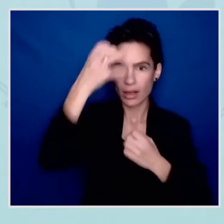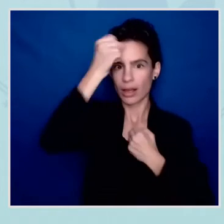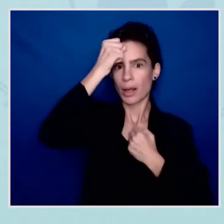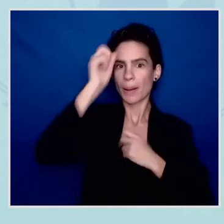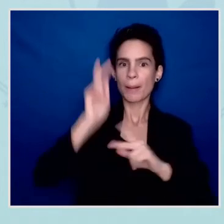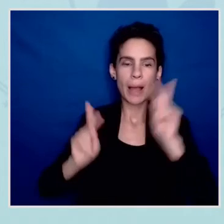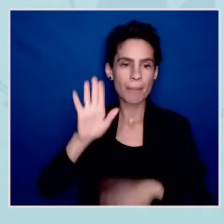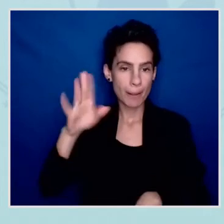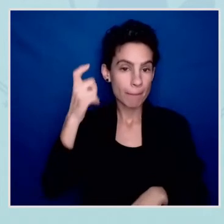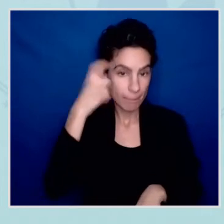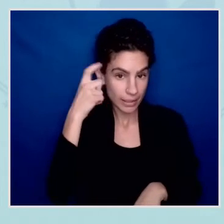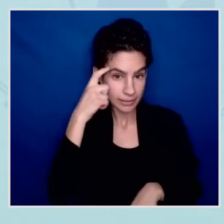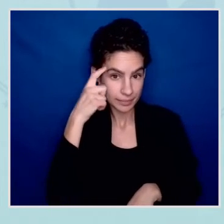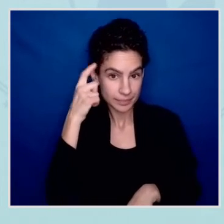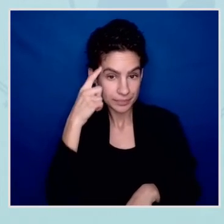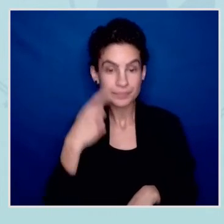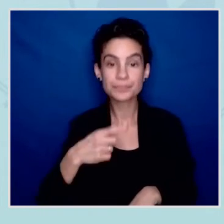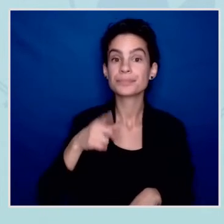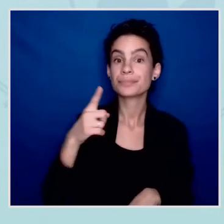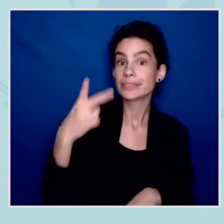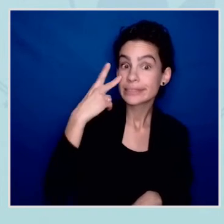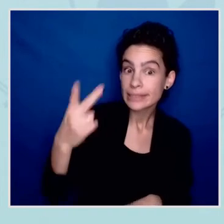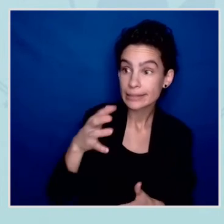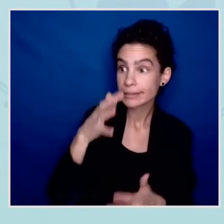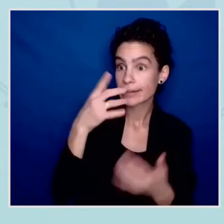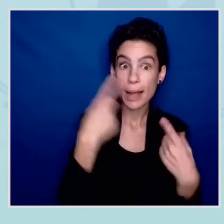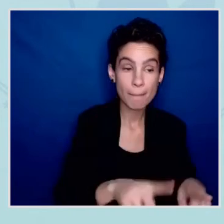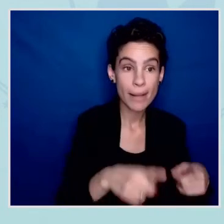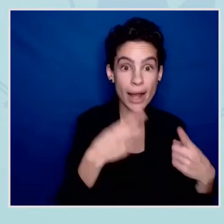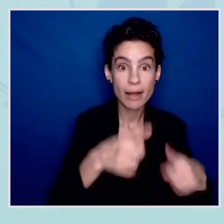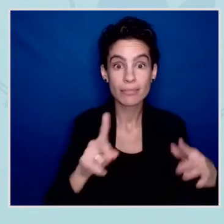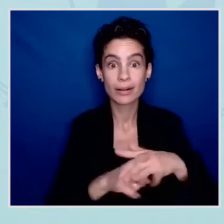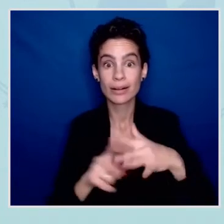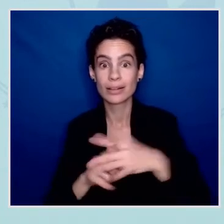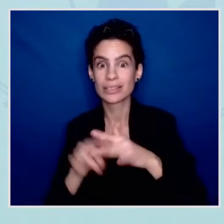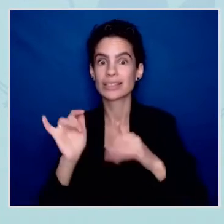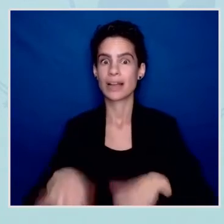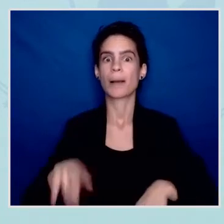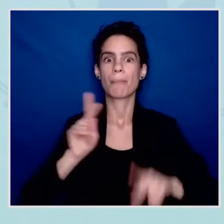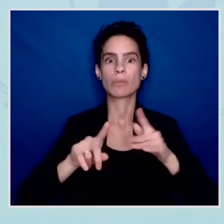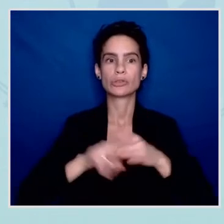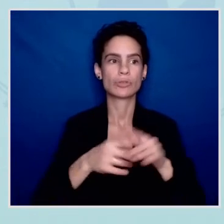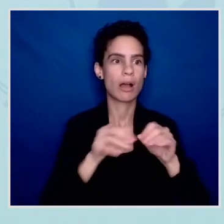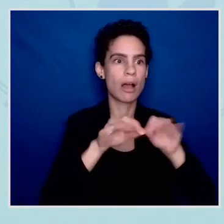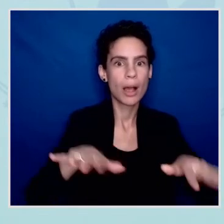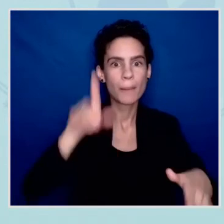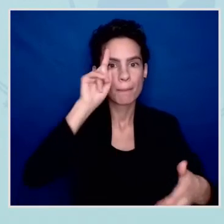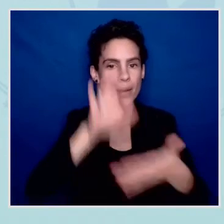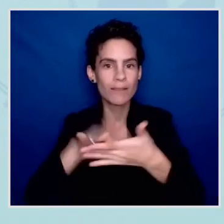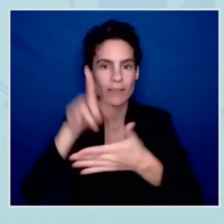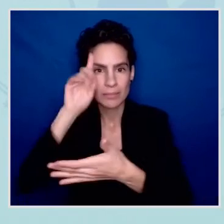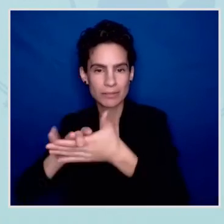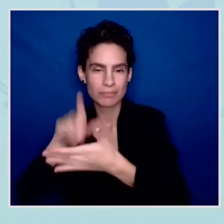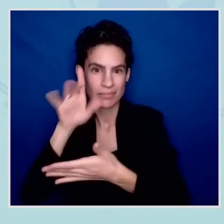THEY SAY IT IS. THIS IS THE HUMAN CONDITION. THEY SAY IT AND SAY IT AND SAY IT. IT'S THE DEGREE TO WHICH IT